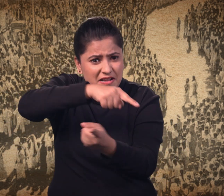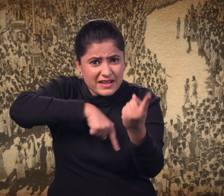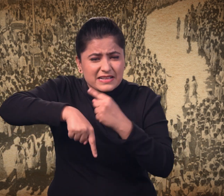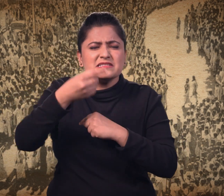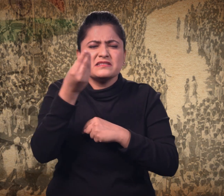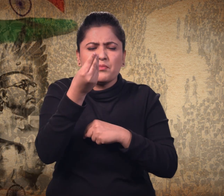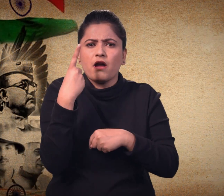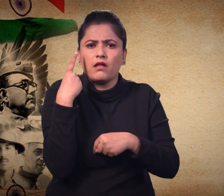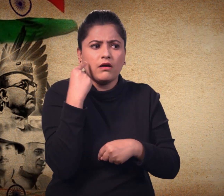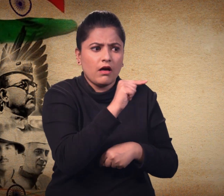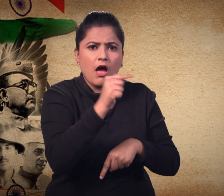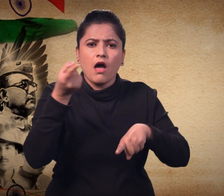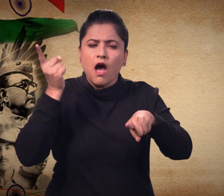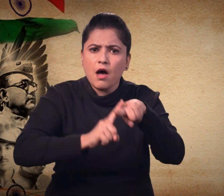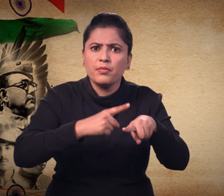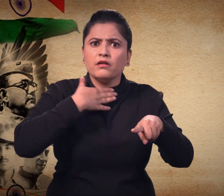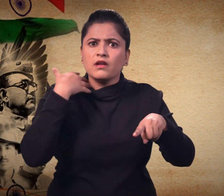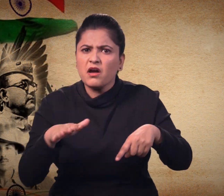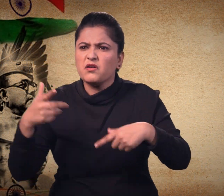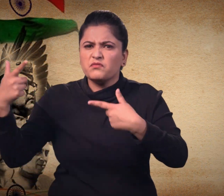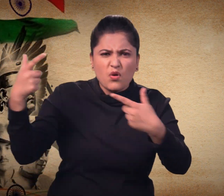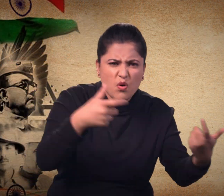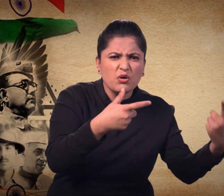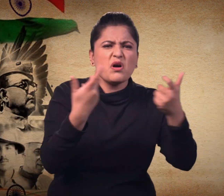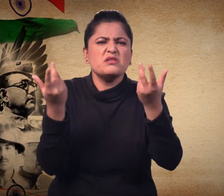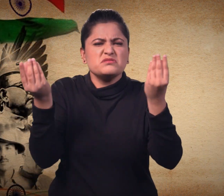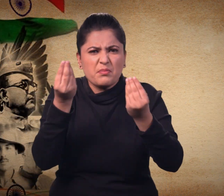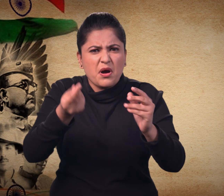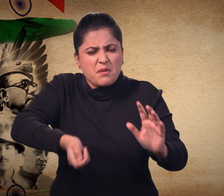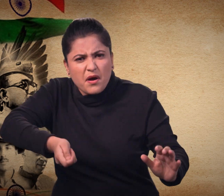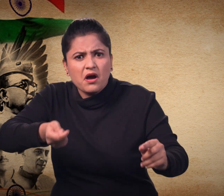Many such freedom fighters lost their lives and badly beaten up.